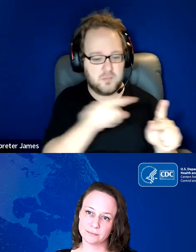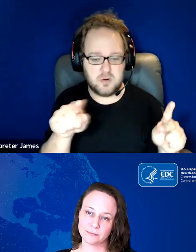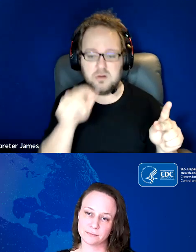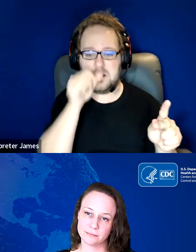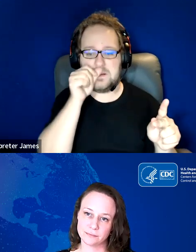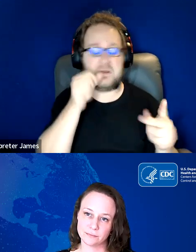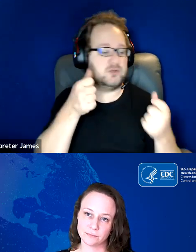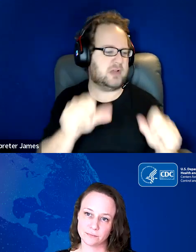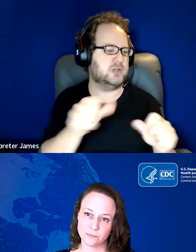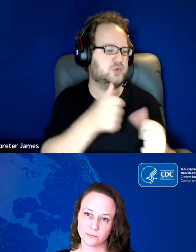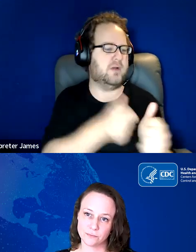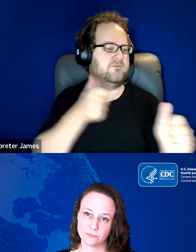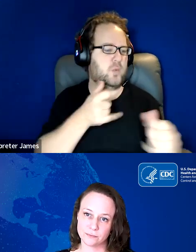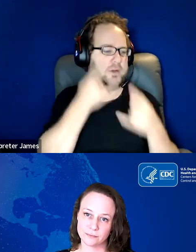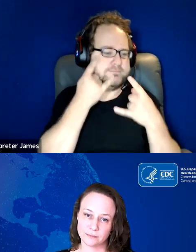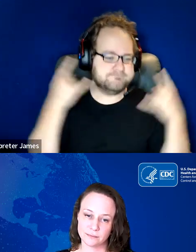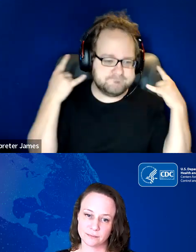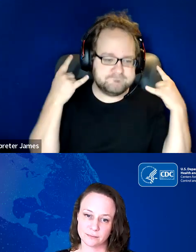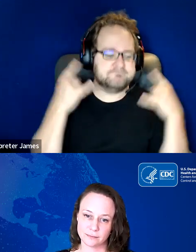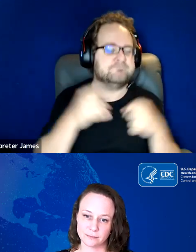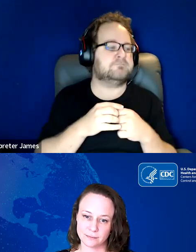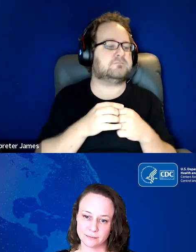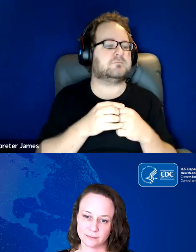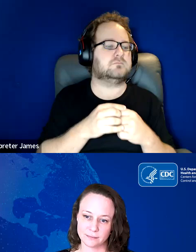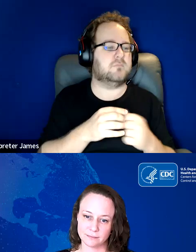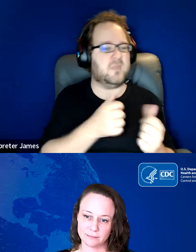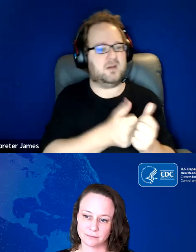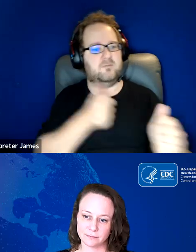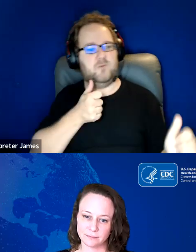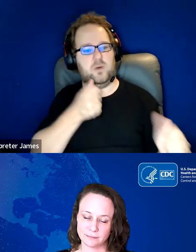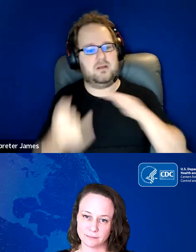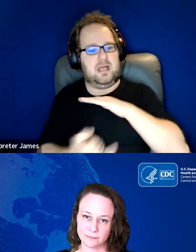and test 48 hours to make sure it is still negative.